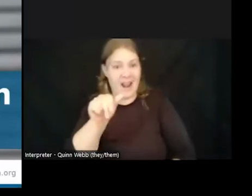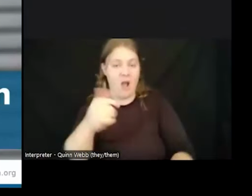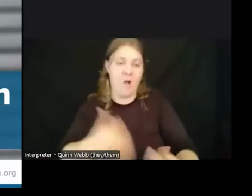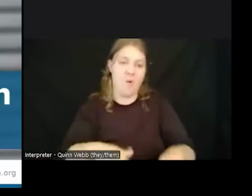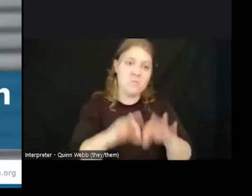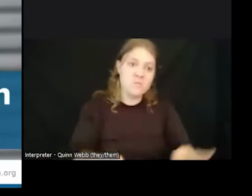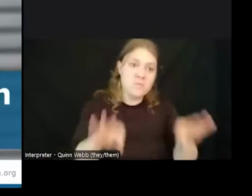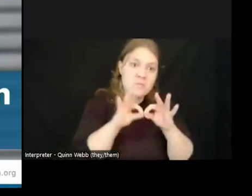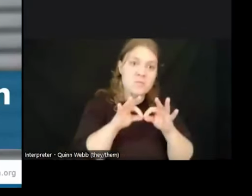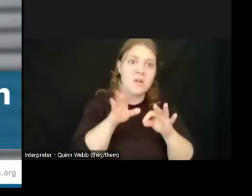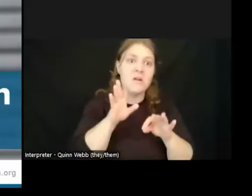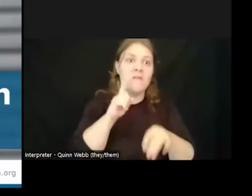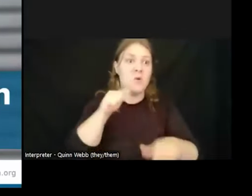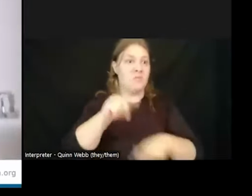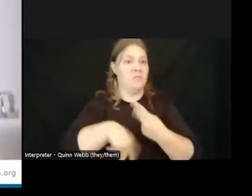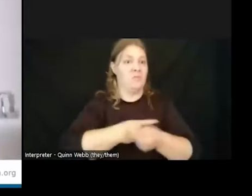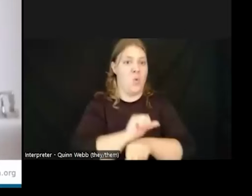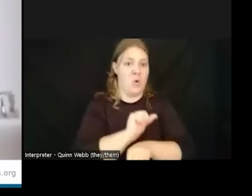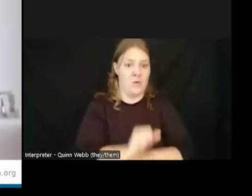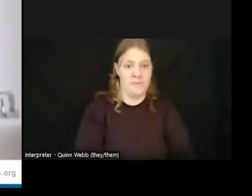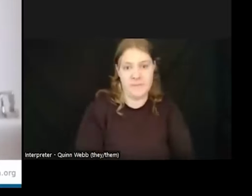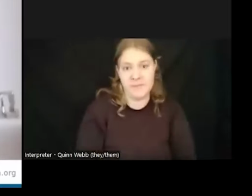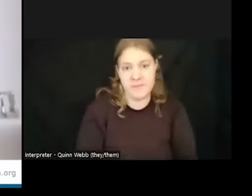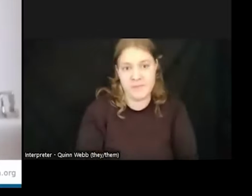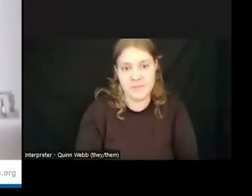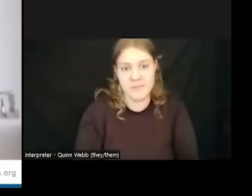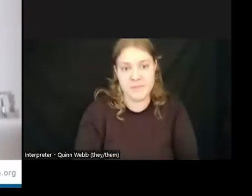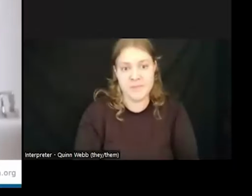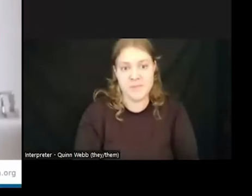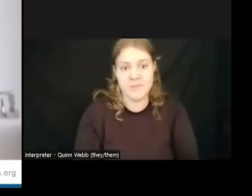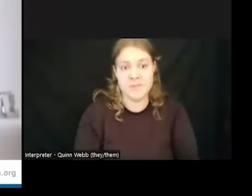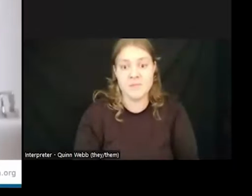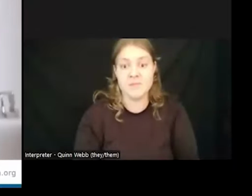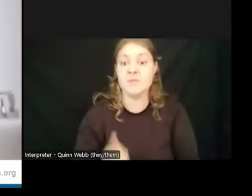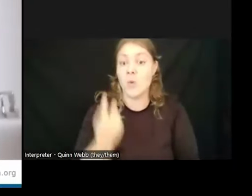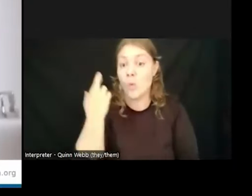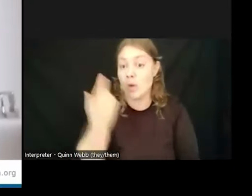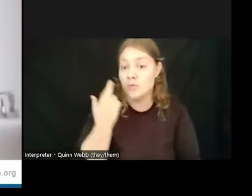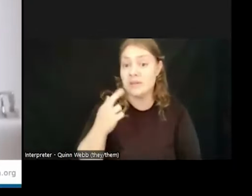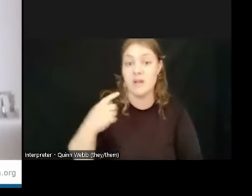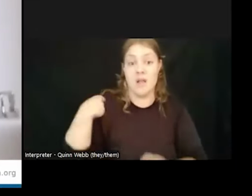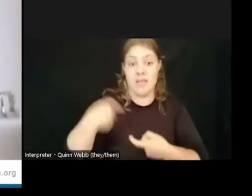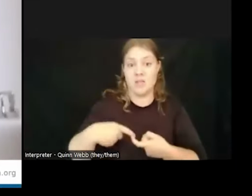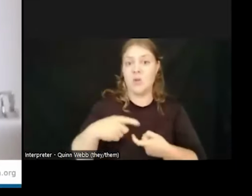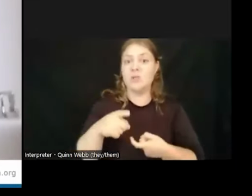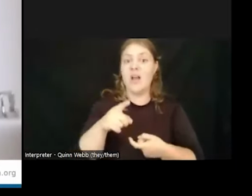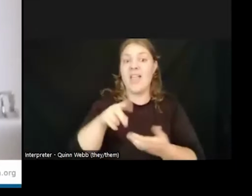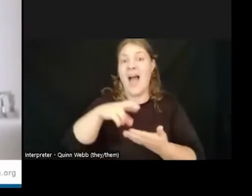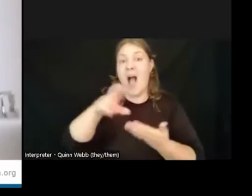do one of the reasons why Latinos have worse outcomes is that far too often key health